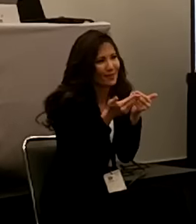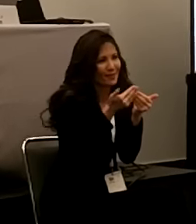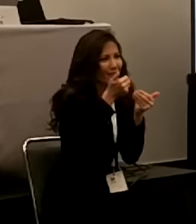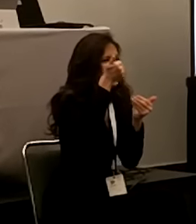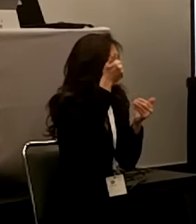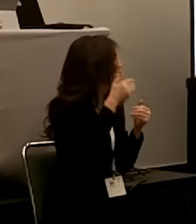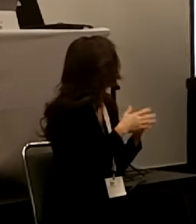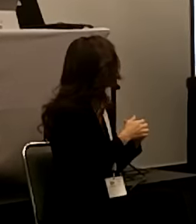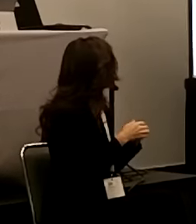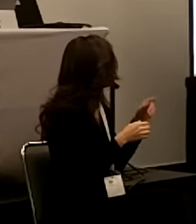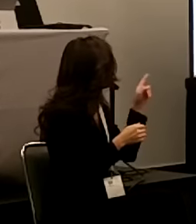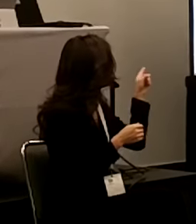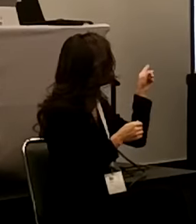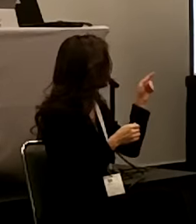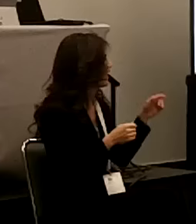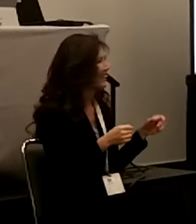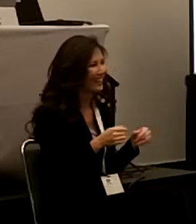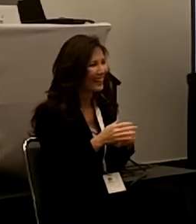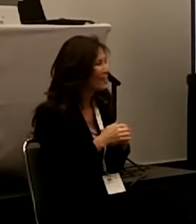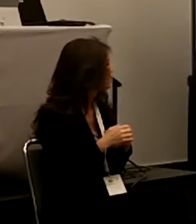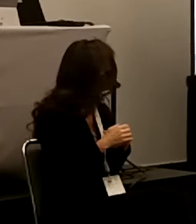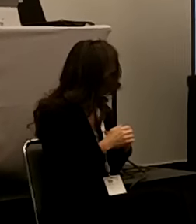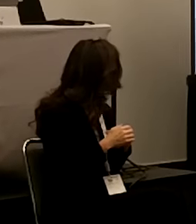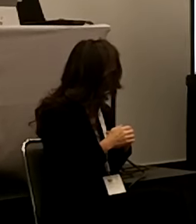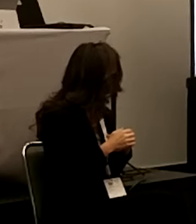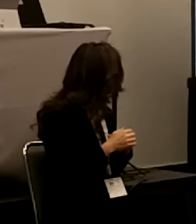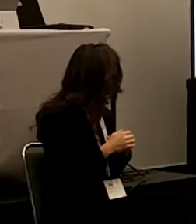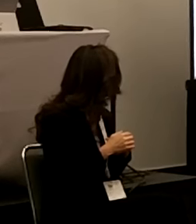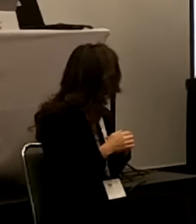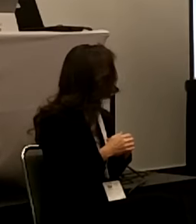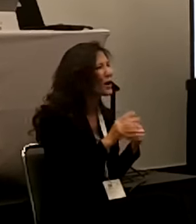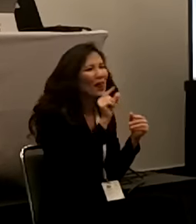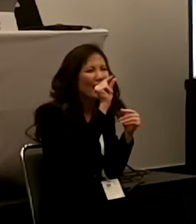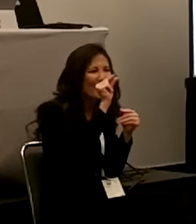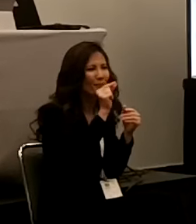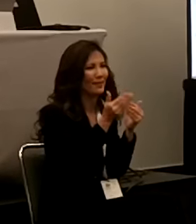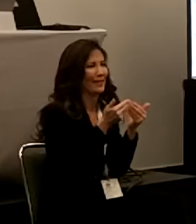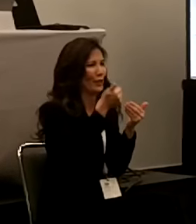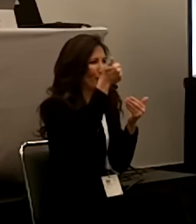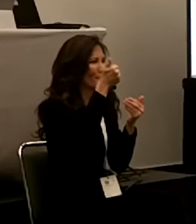said the deaf girl that can't read lips, it's gonna be one topic instead of